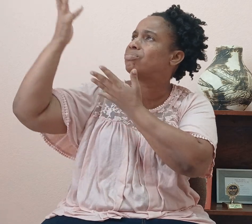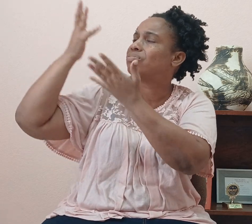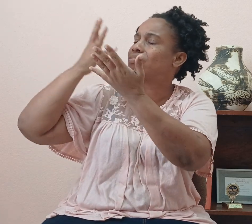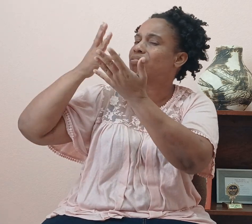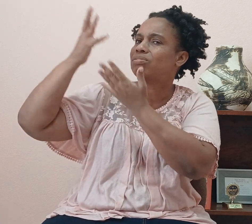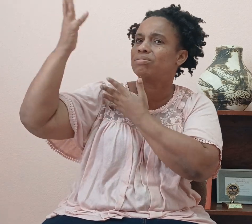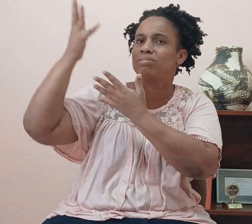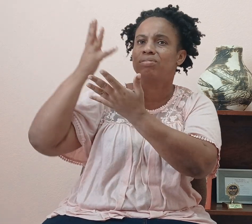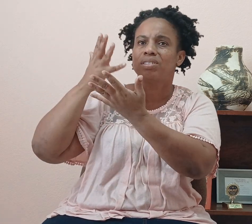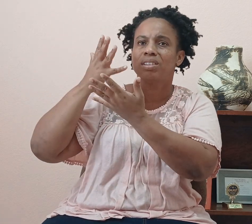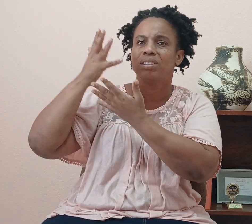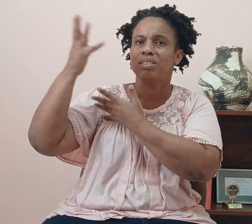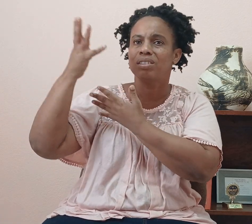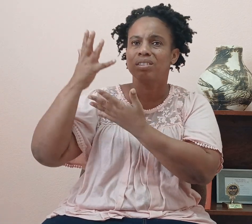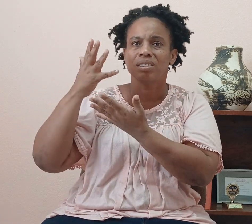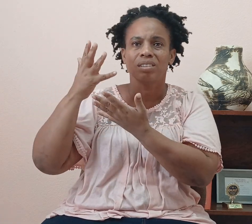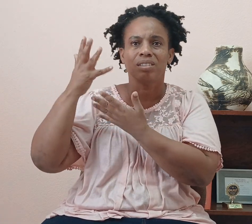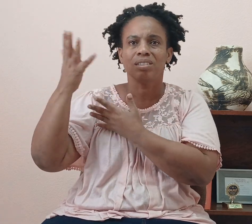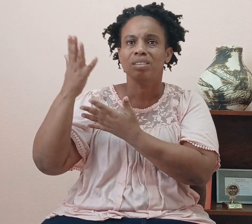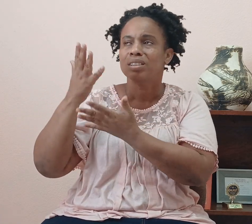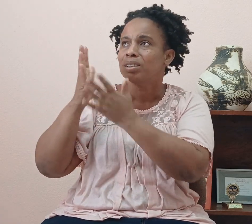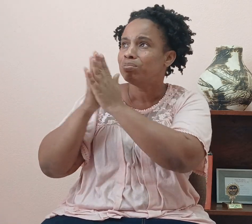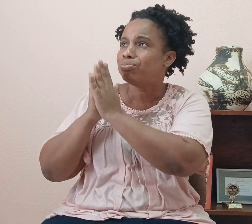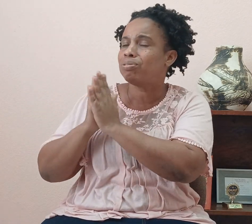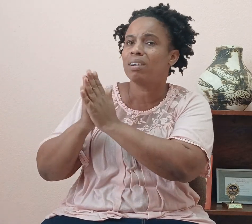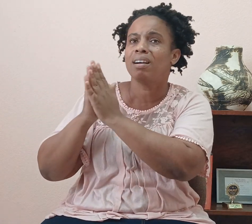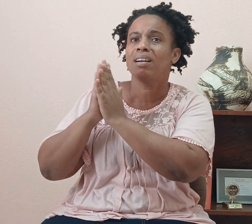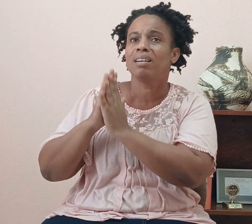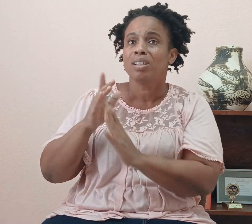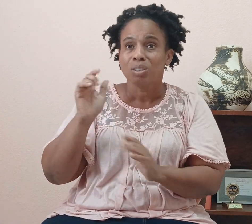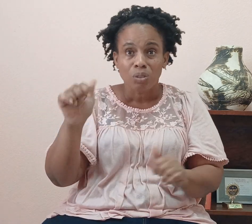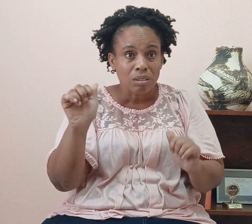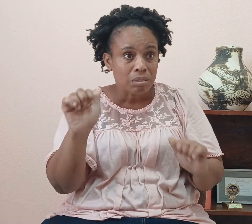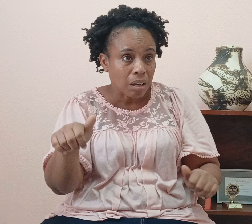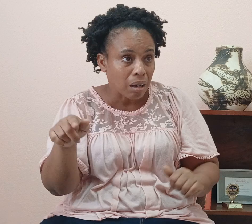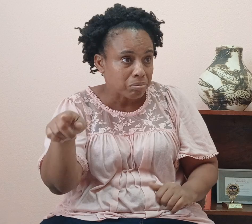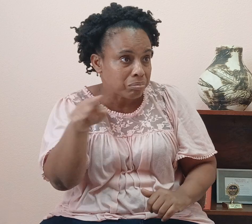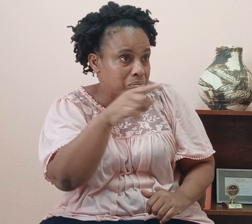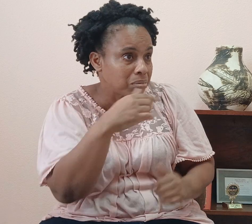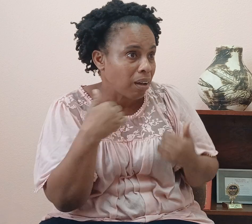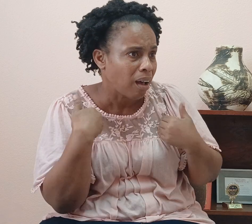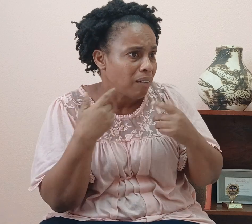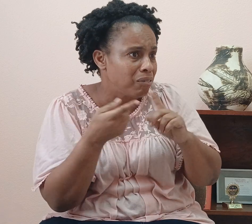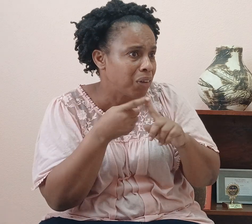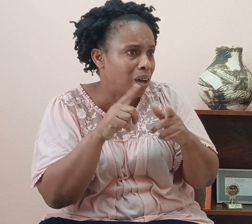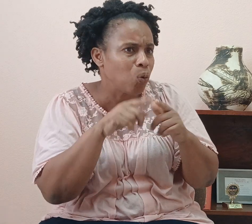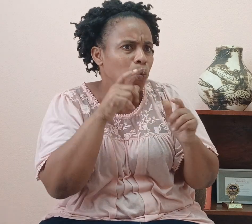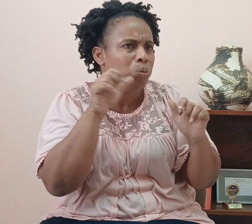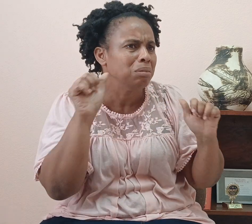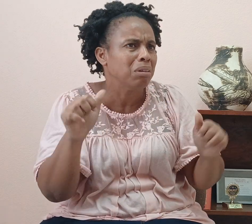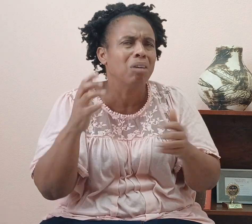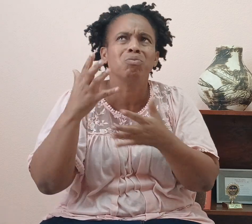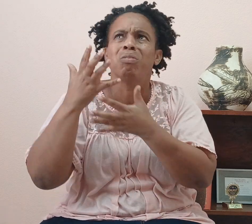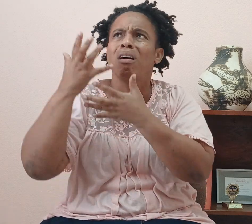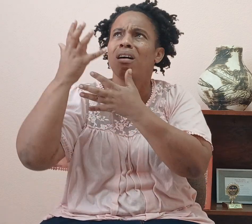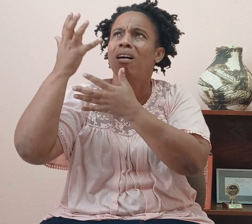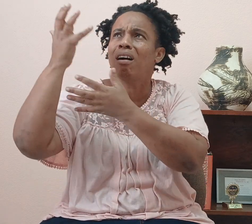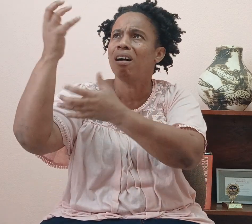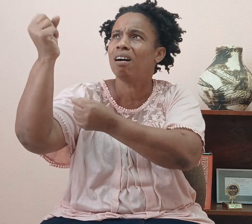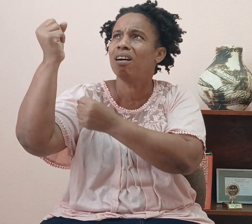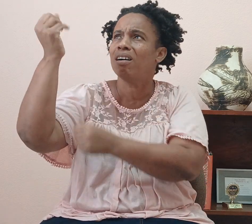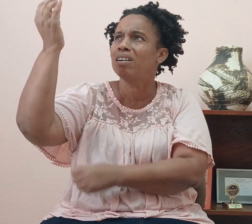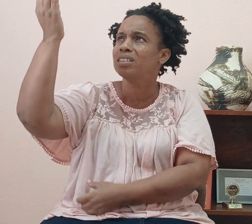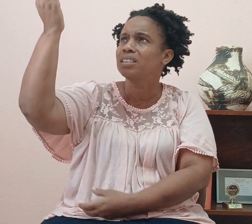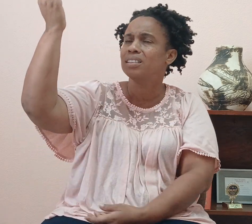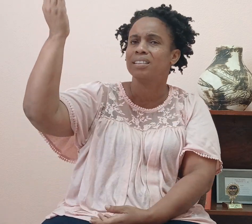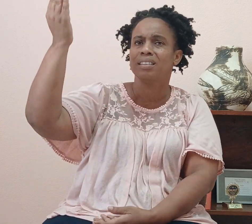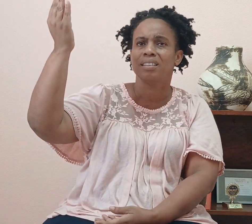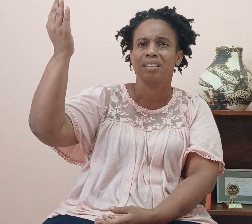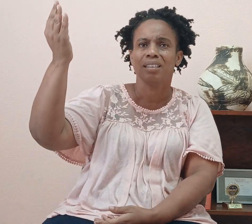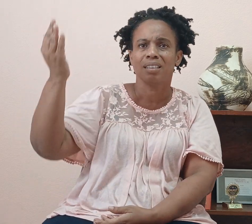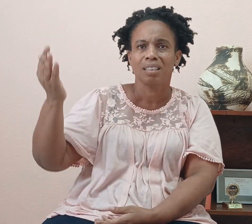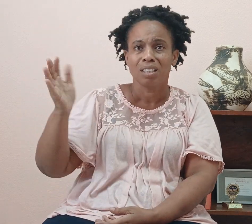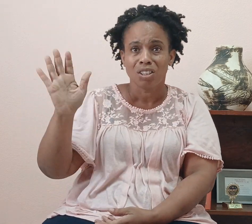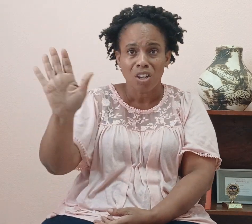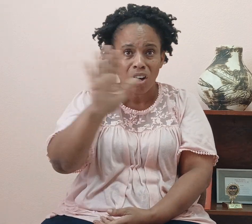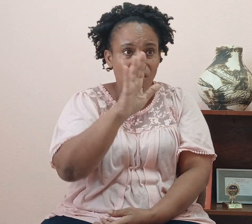Can we find a friend so faithful who will all our sorrows share?